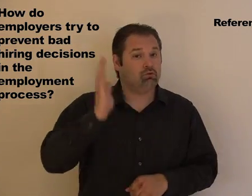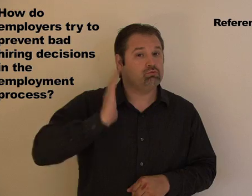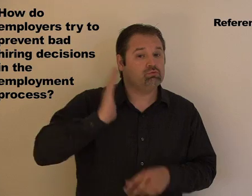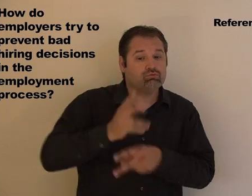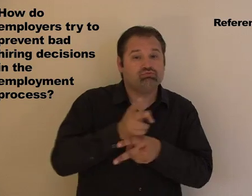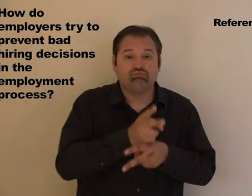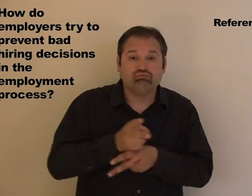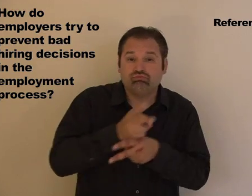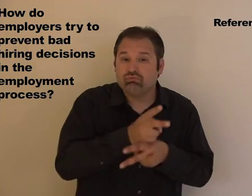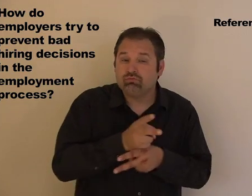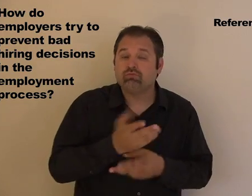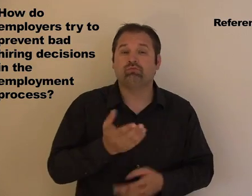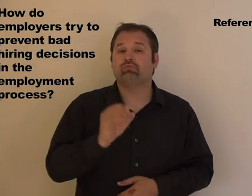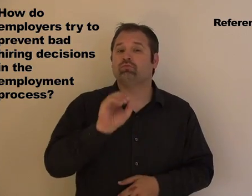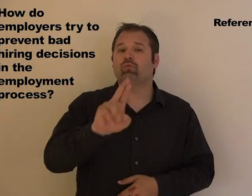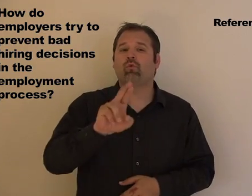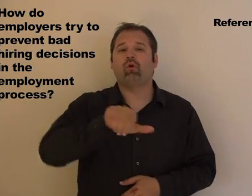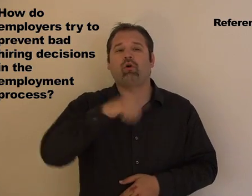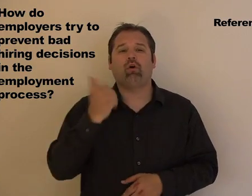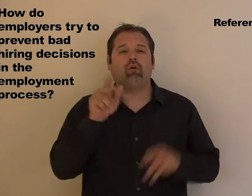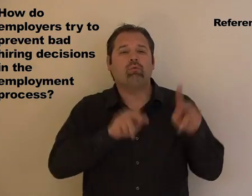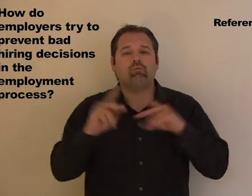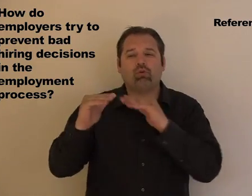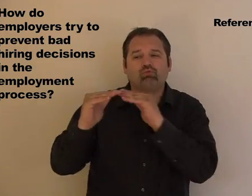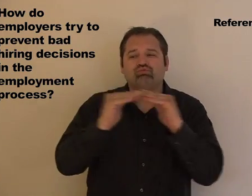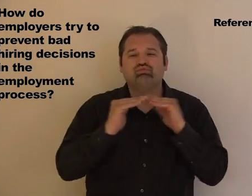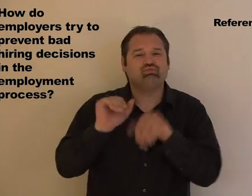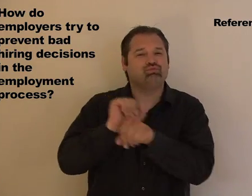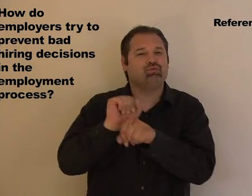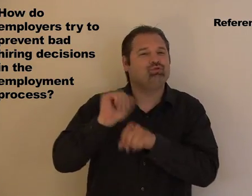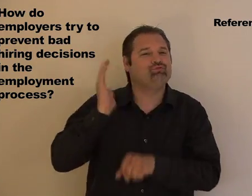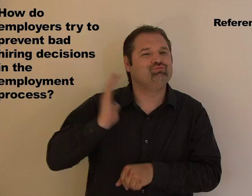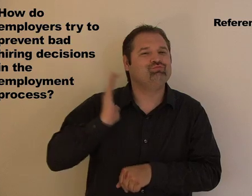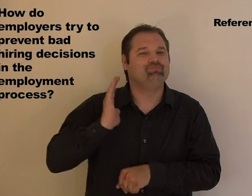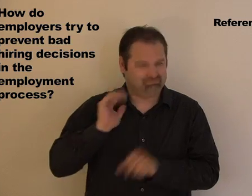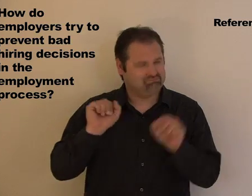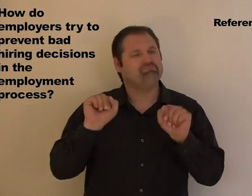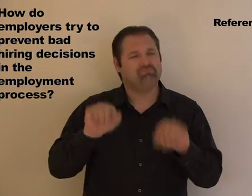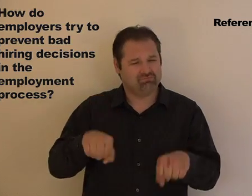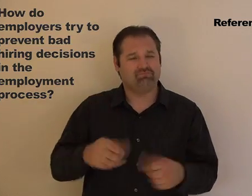References might also include others who know you and can